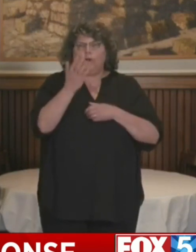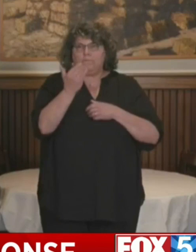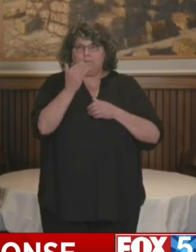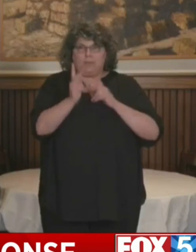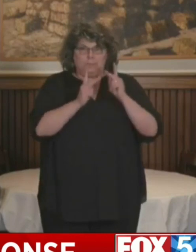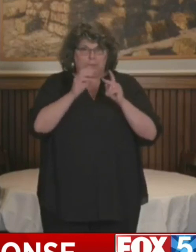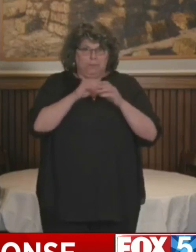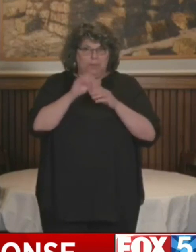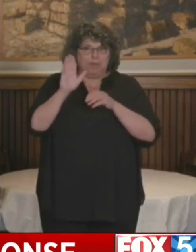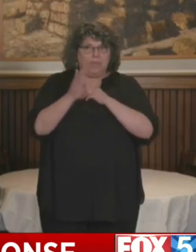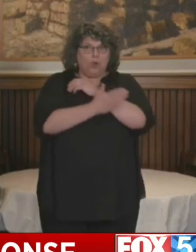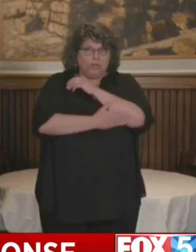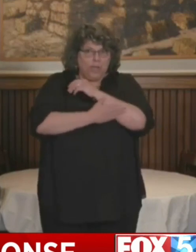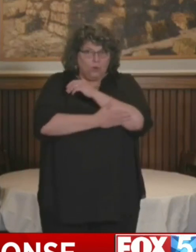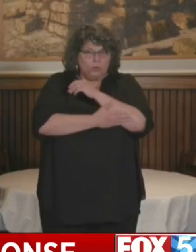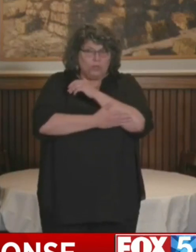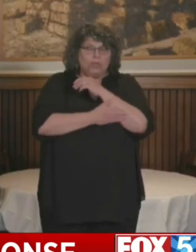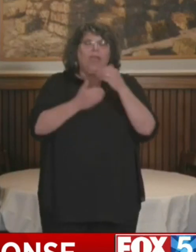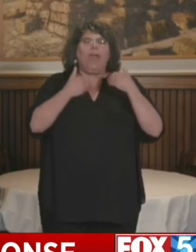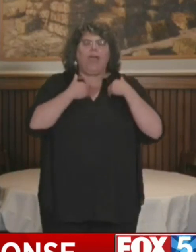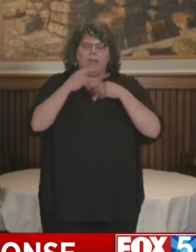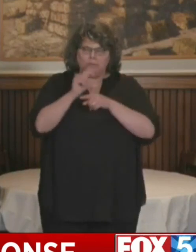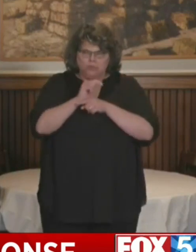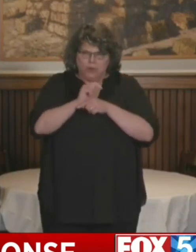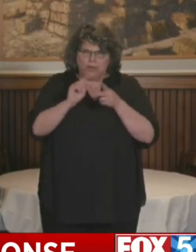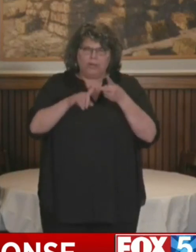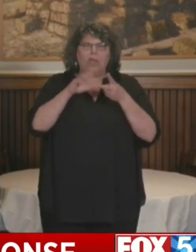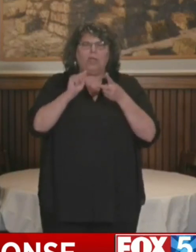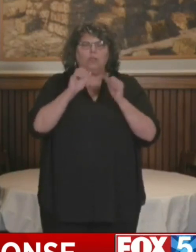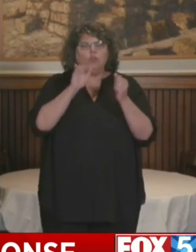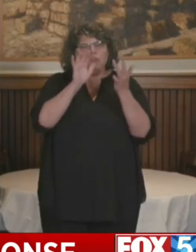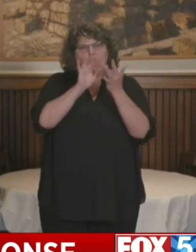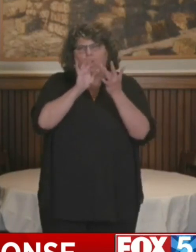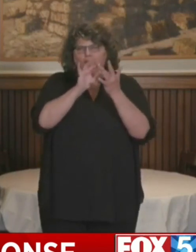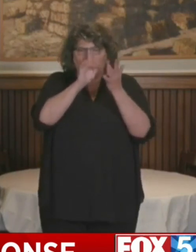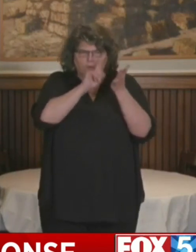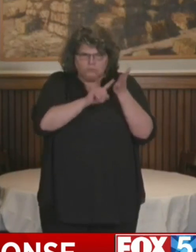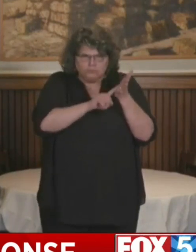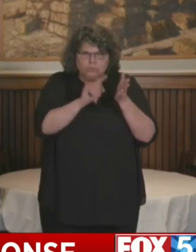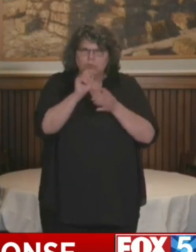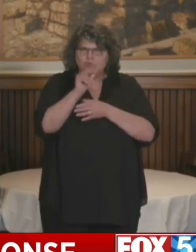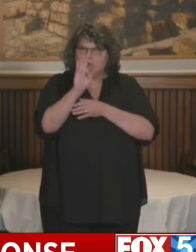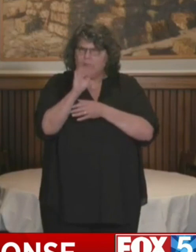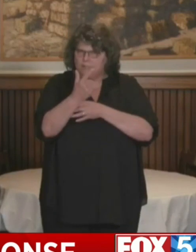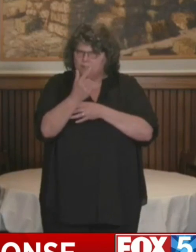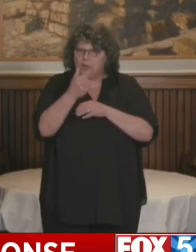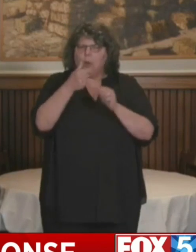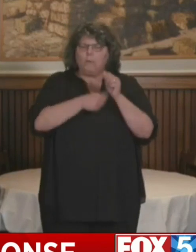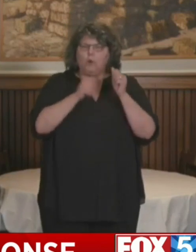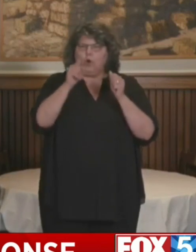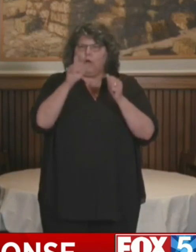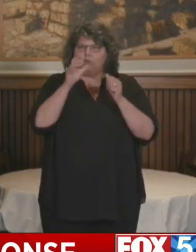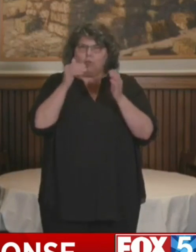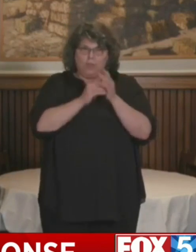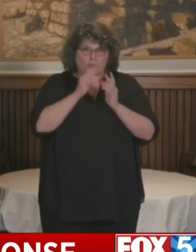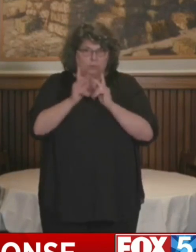AT LEAST 1.5 TESTS PER 1000 PEOPLE PER DAY OR HAVING 15 INDIVIDUALS AND THEIR COUNTY